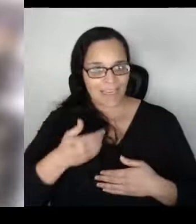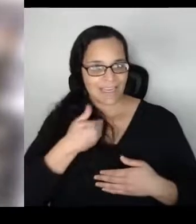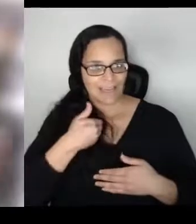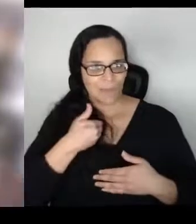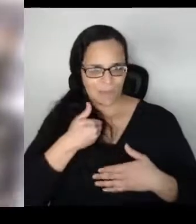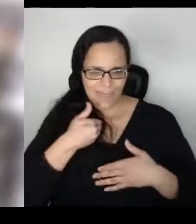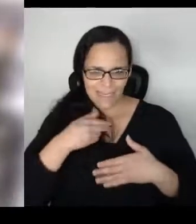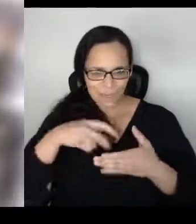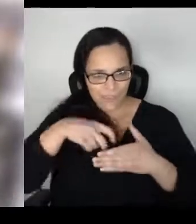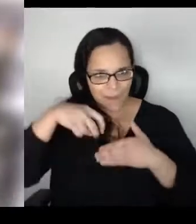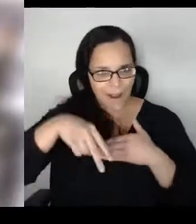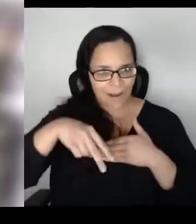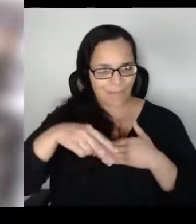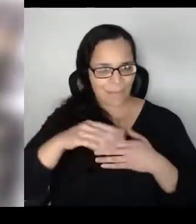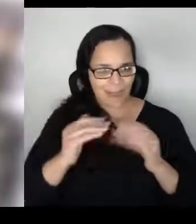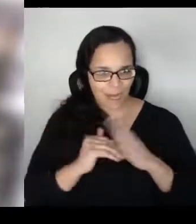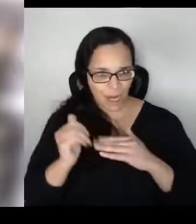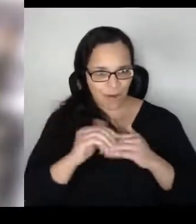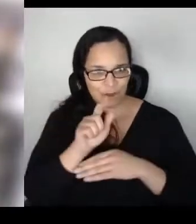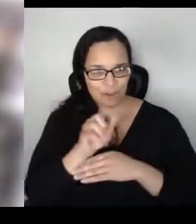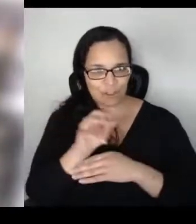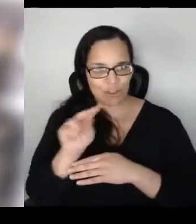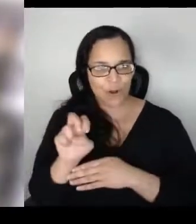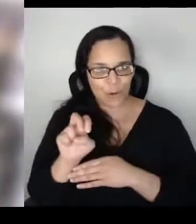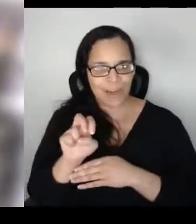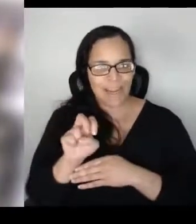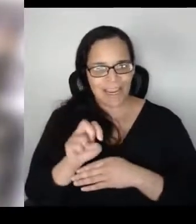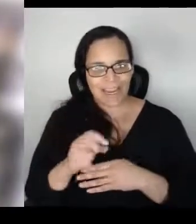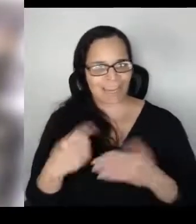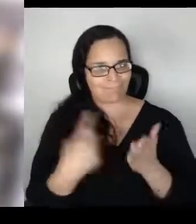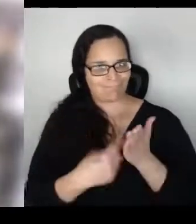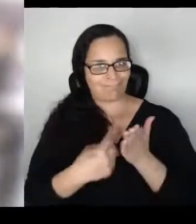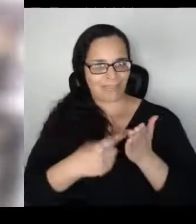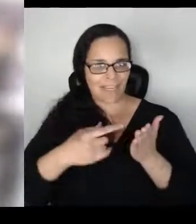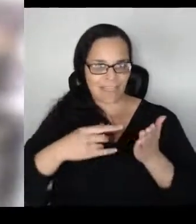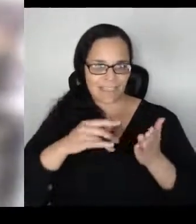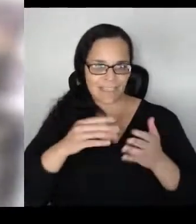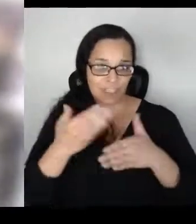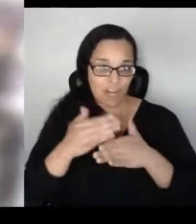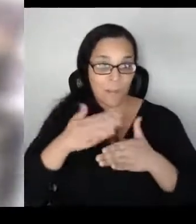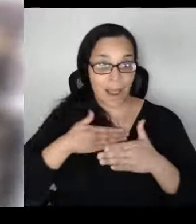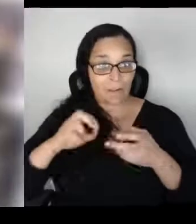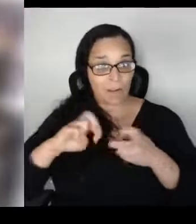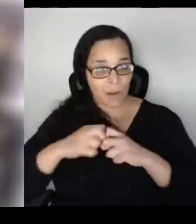and speak up about my issues. Other things that I've loved seeing is just the help